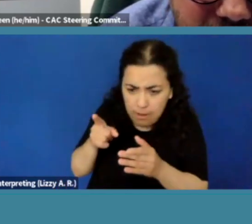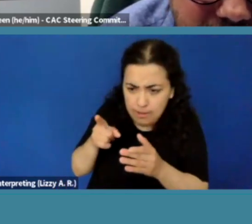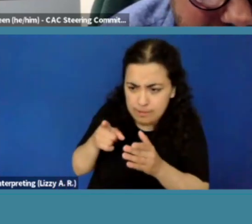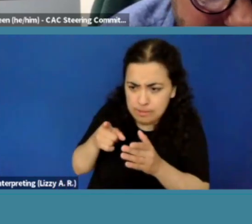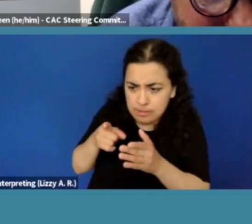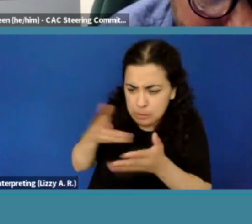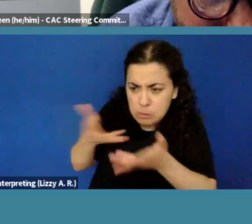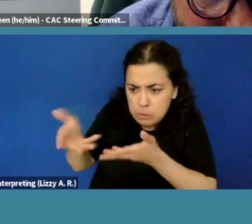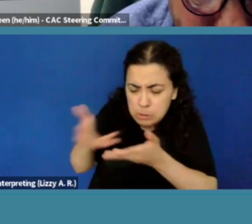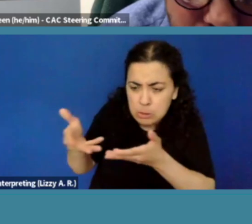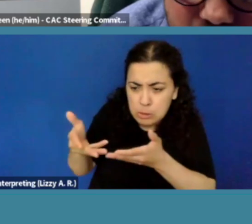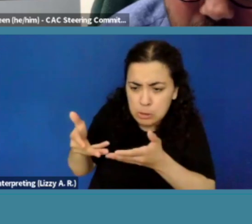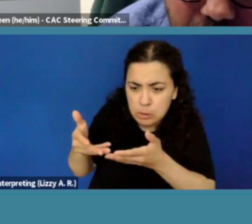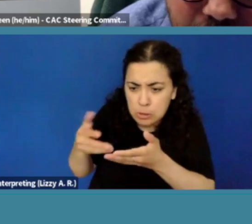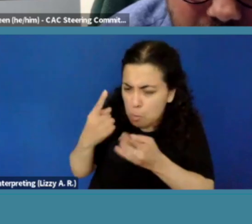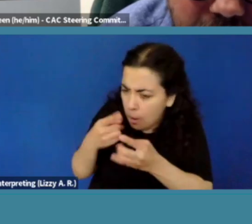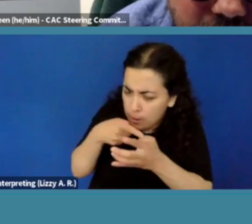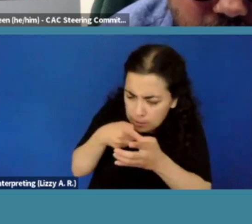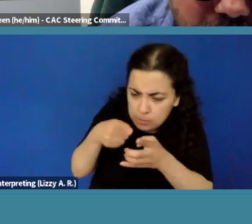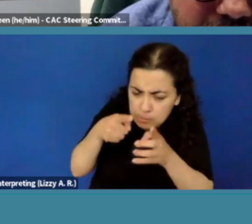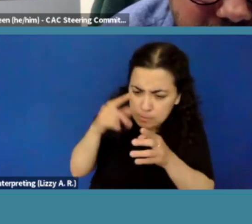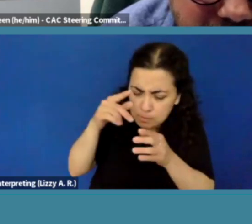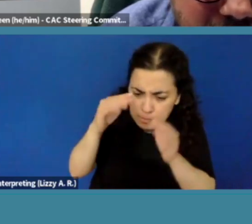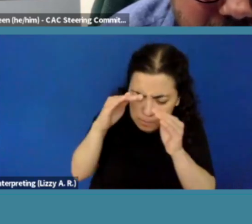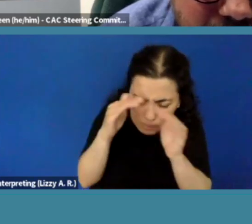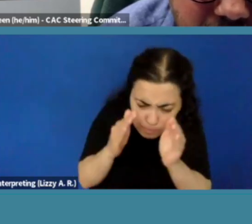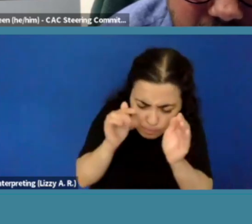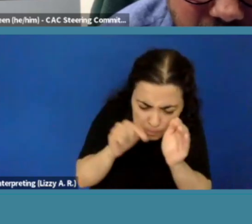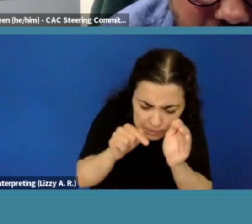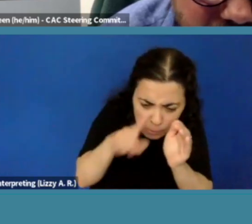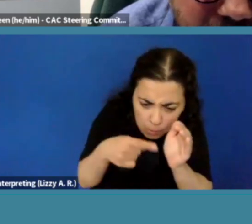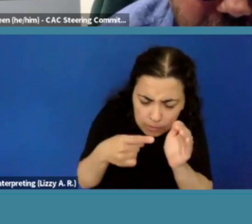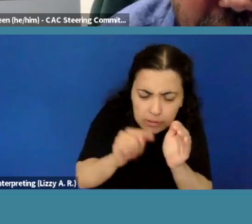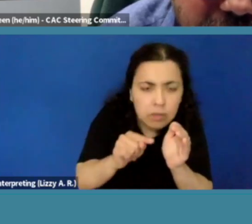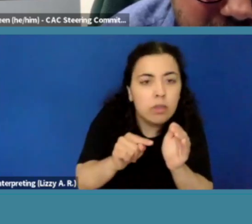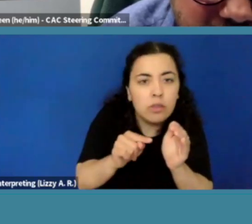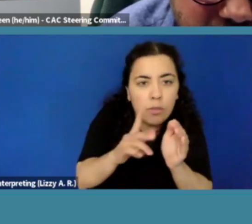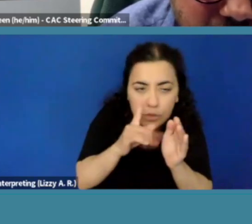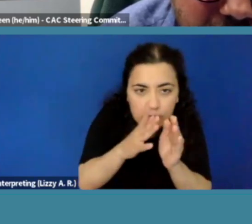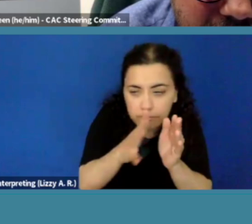with that site, one prescribed way to tour that site, but think of all the variations in the way